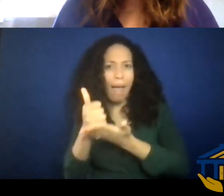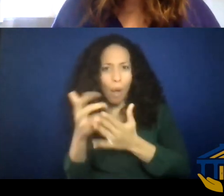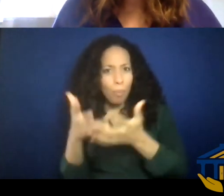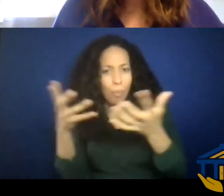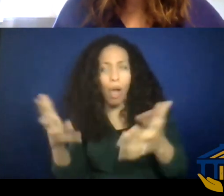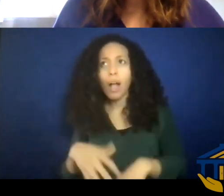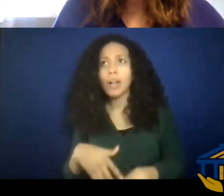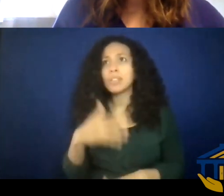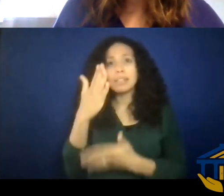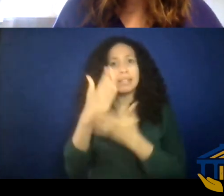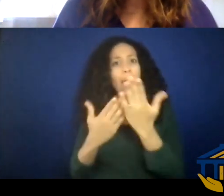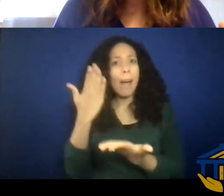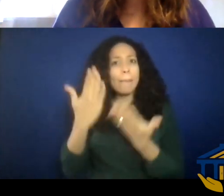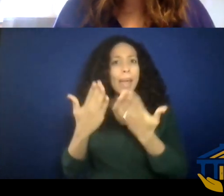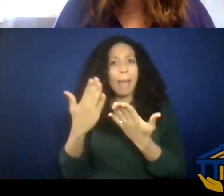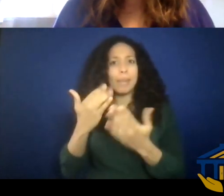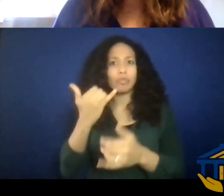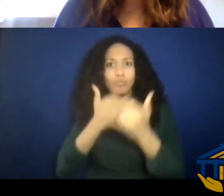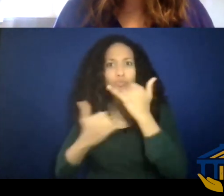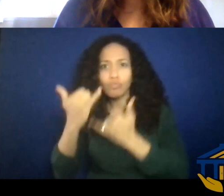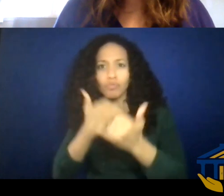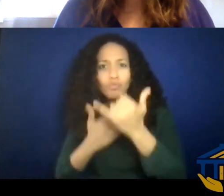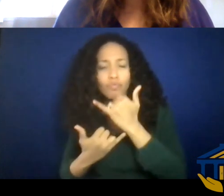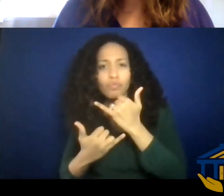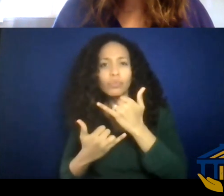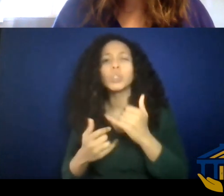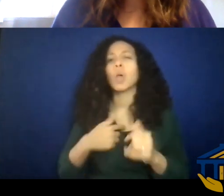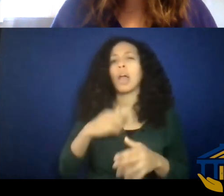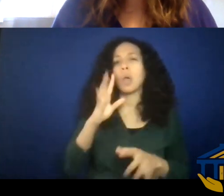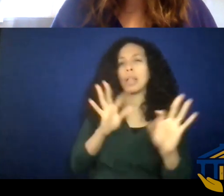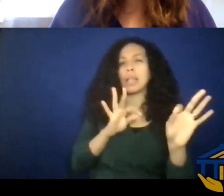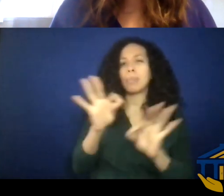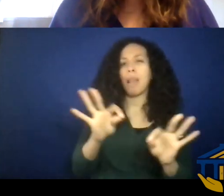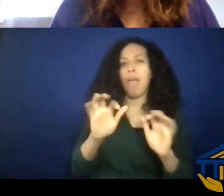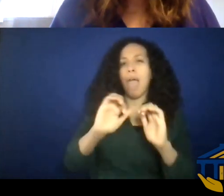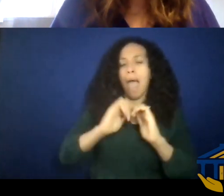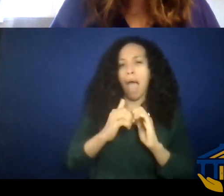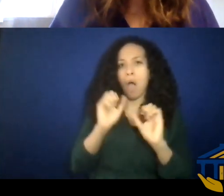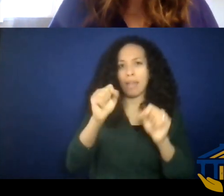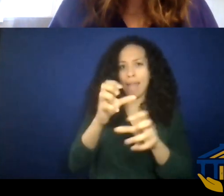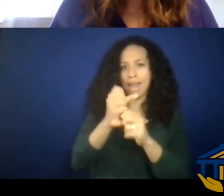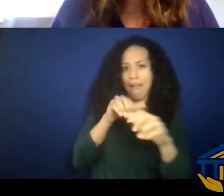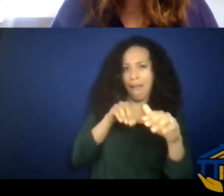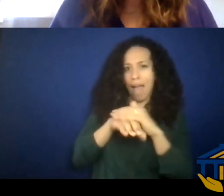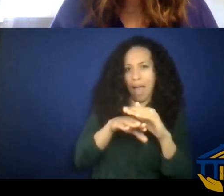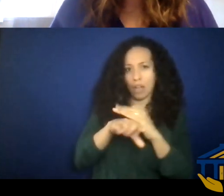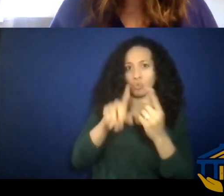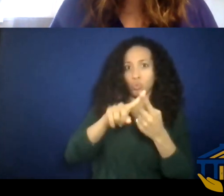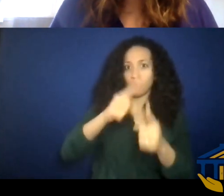later about how do you get access to accurate information. And just a tip to keep in mind